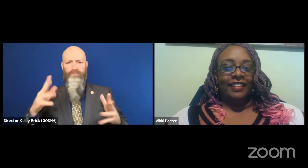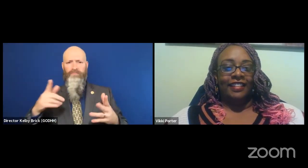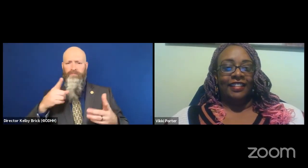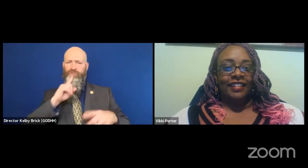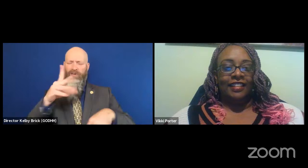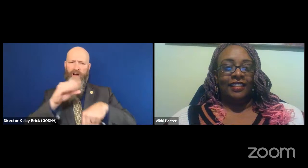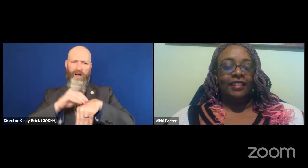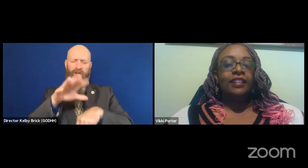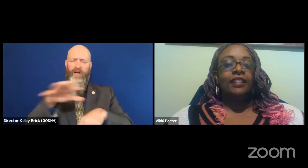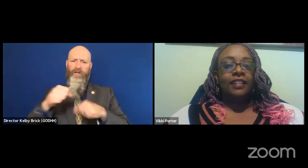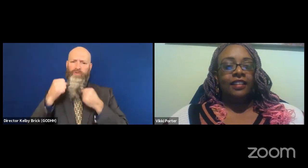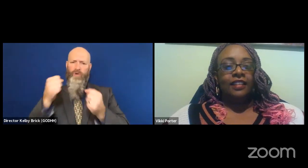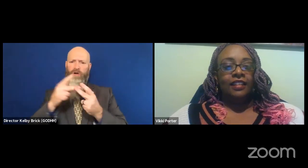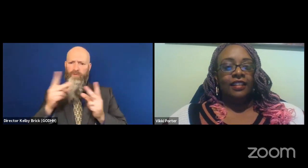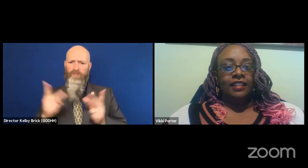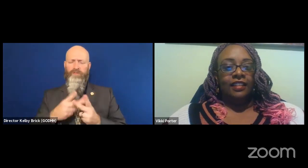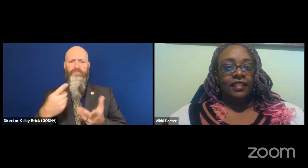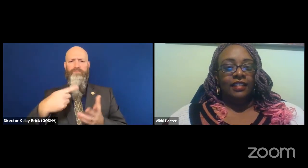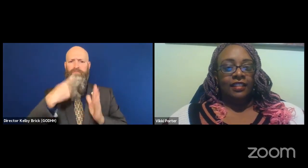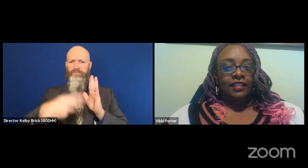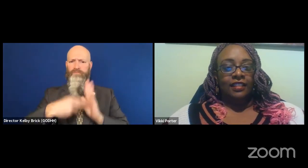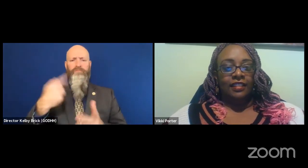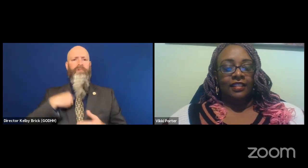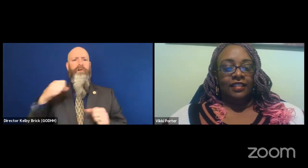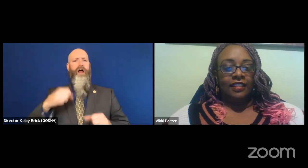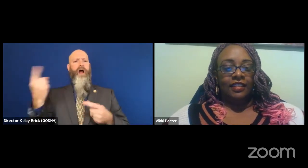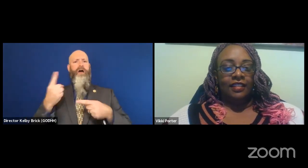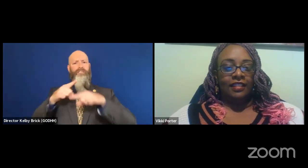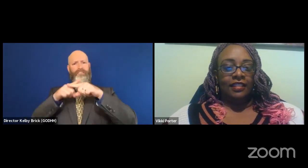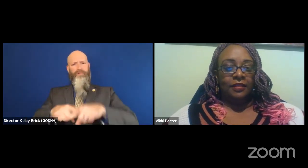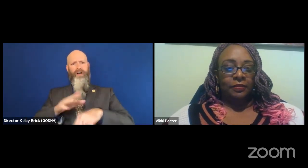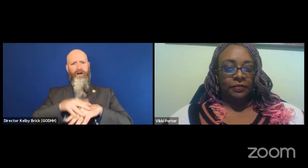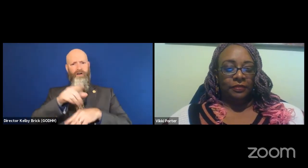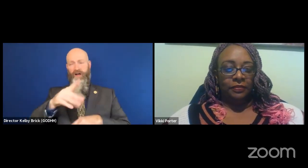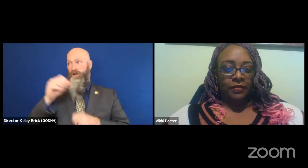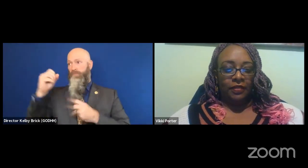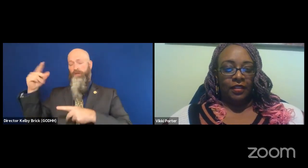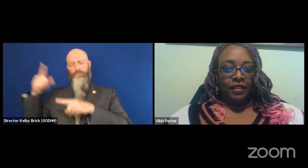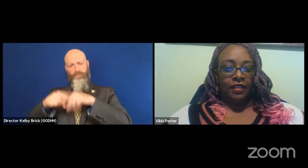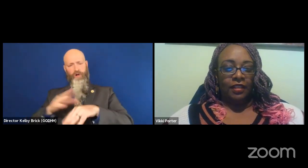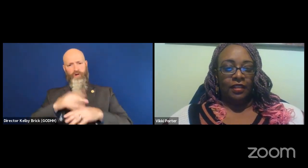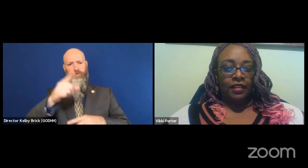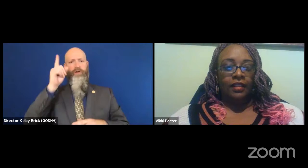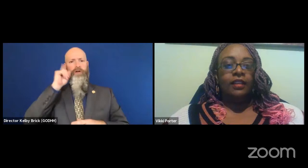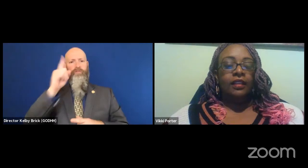So thank you, thank you for your advice, for taking strong positions, being a person that